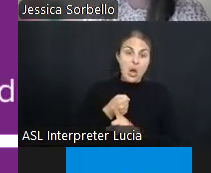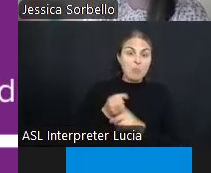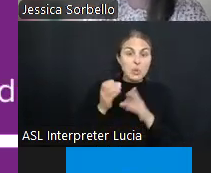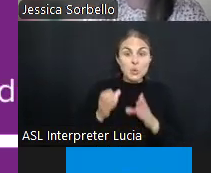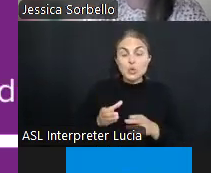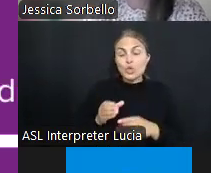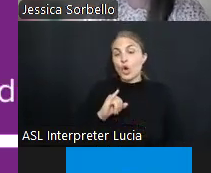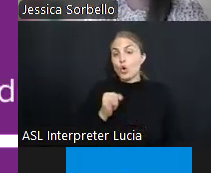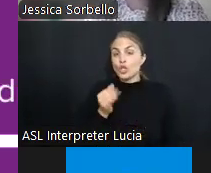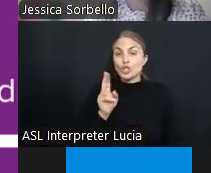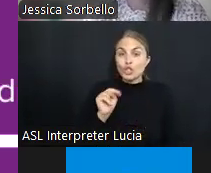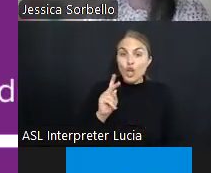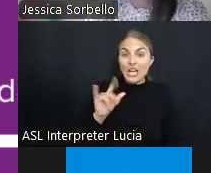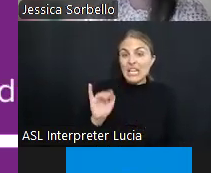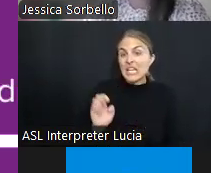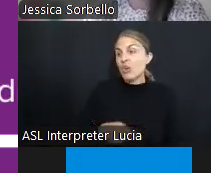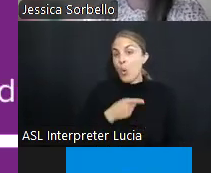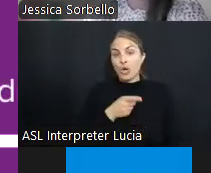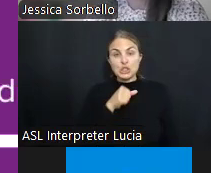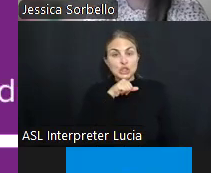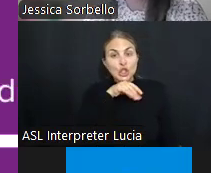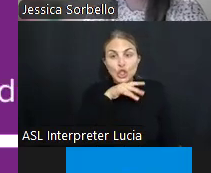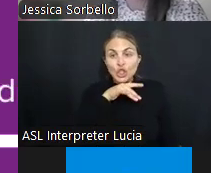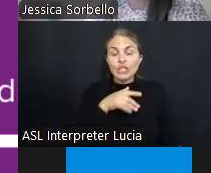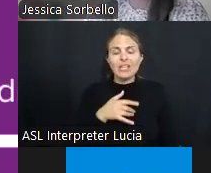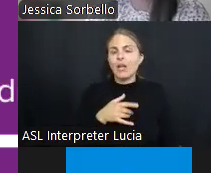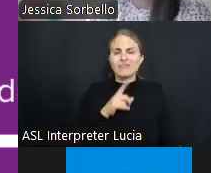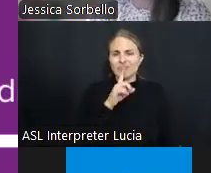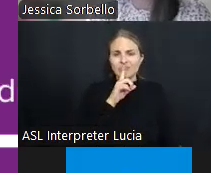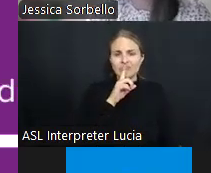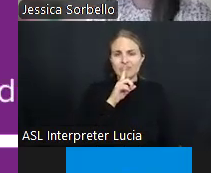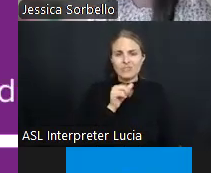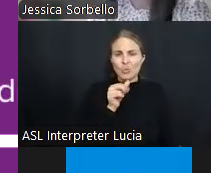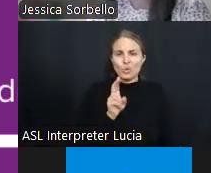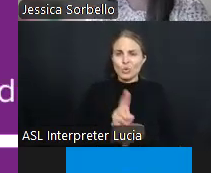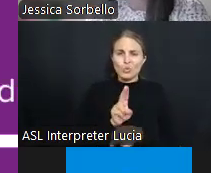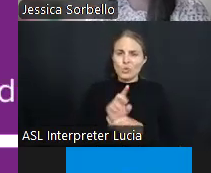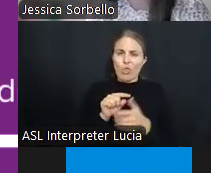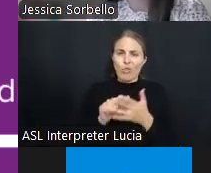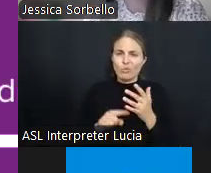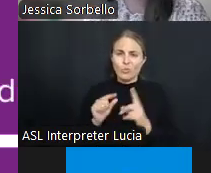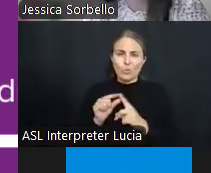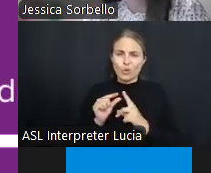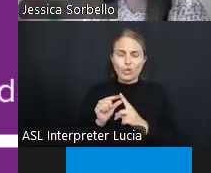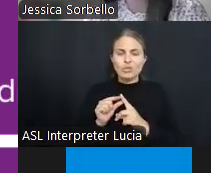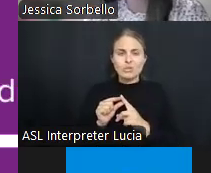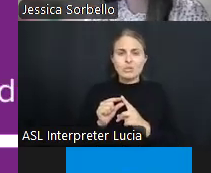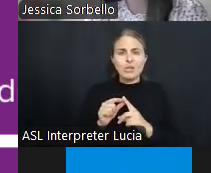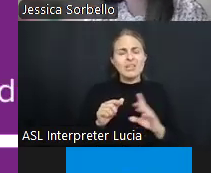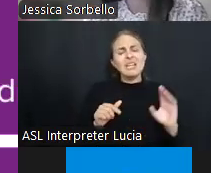While I feel like I shouldn't have to explain it. It is okay that I do. But, someone is not dirty because